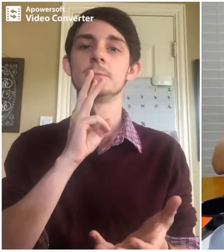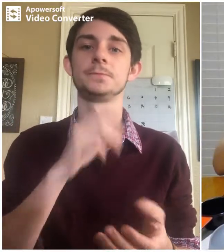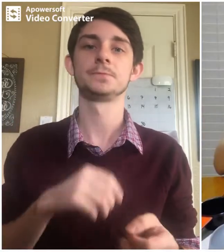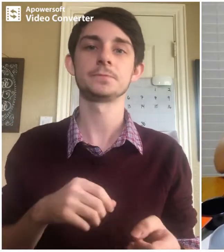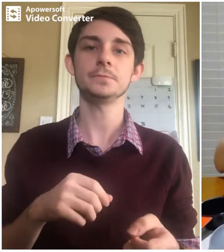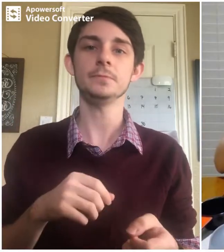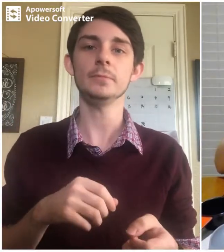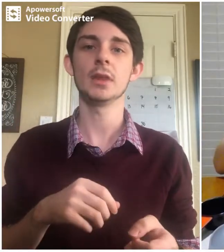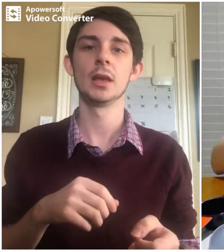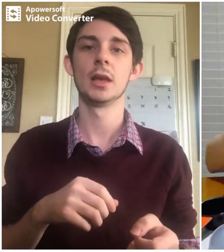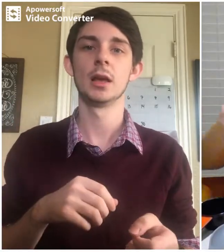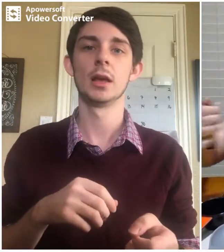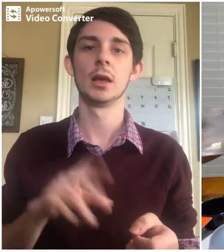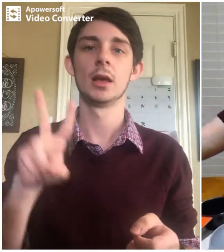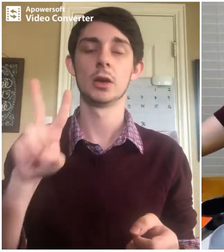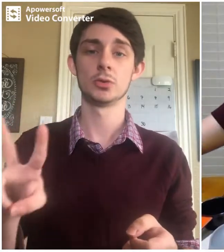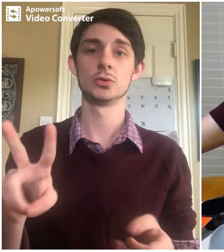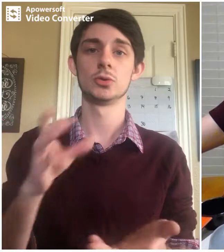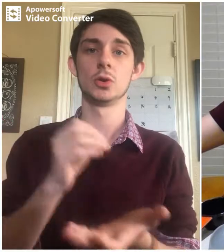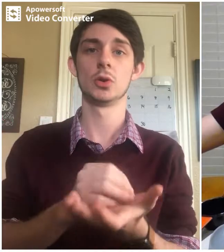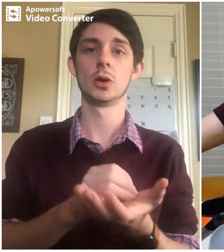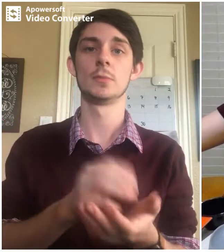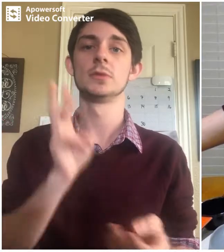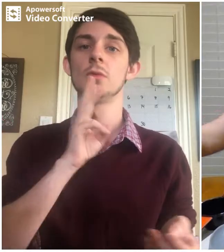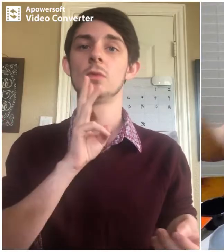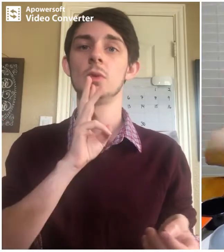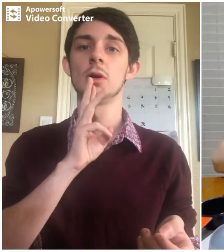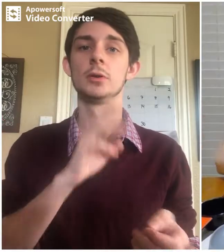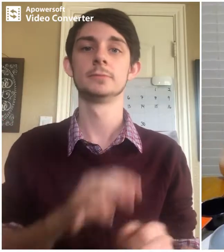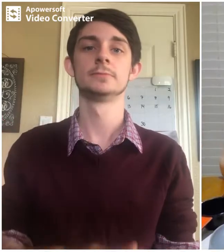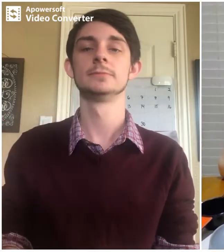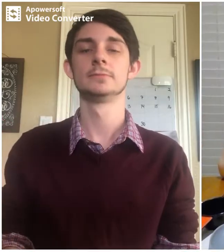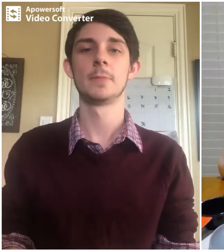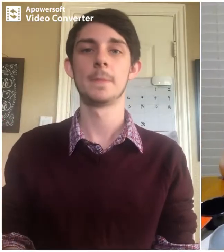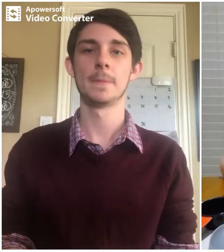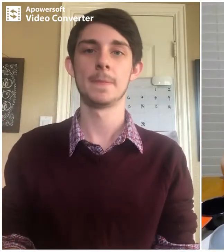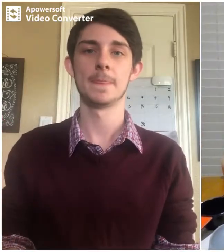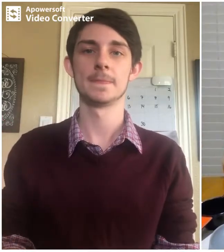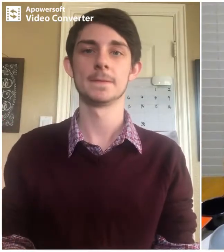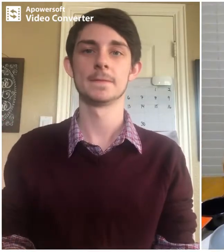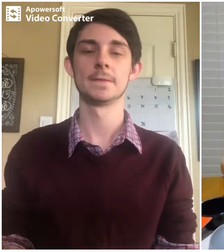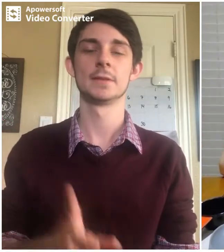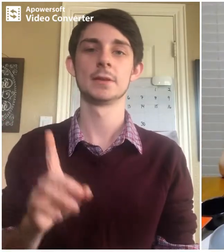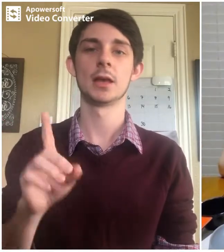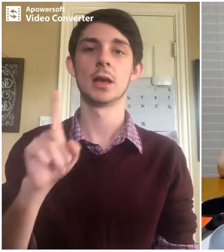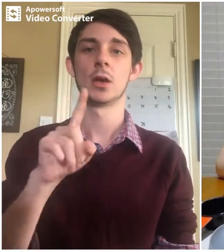measuring cups filled with water. You will also need 1/2 cup of oil. I